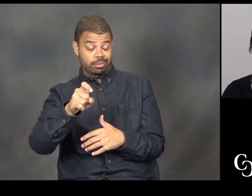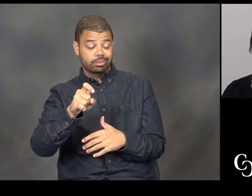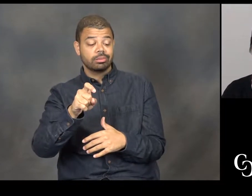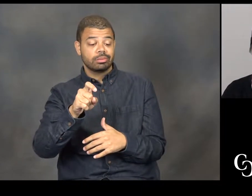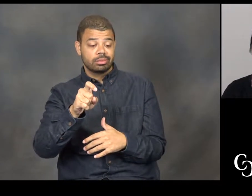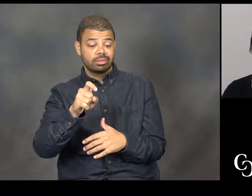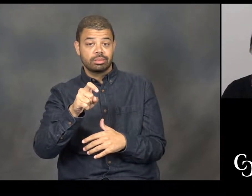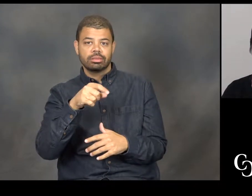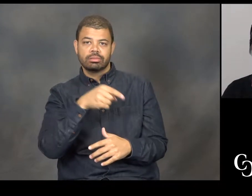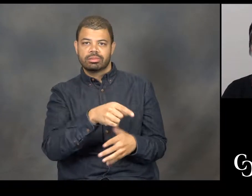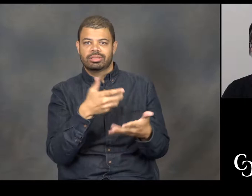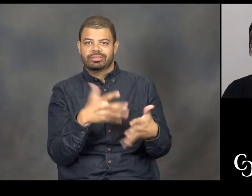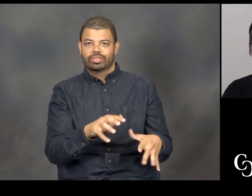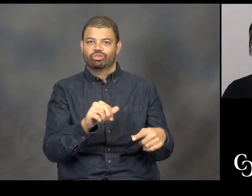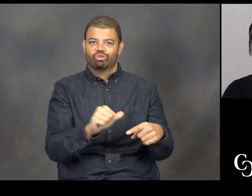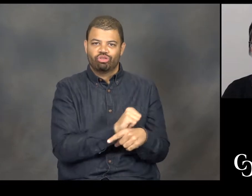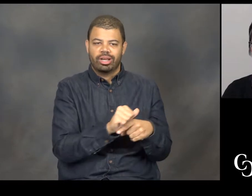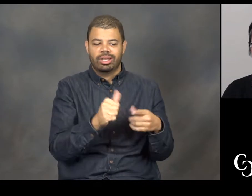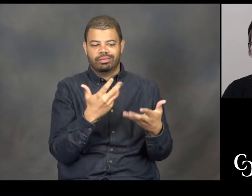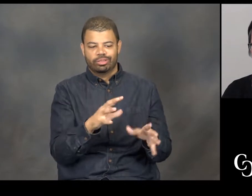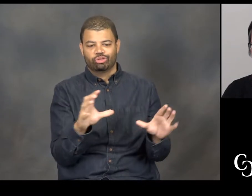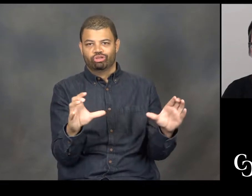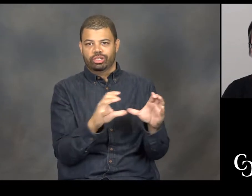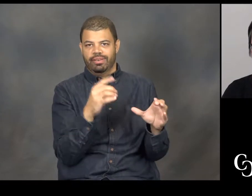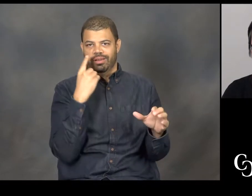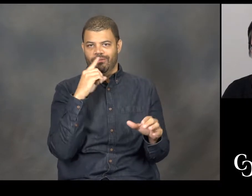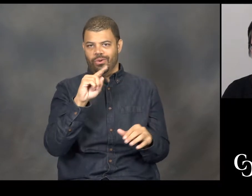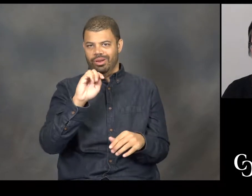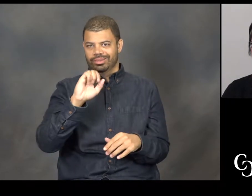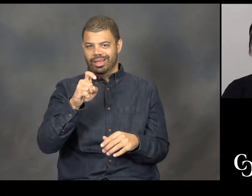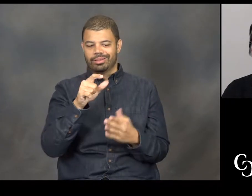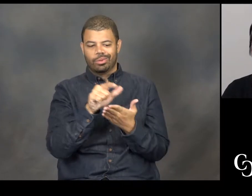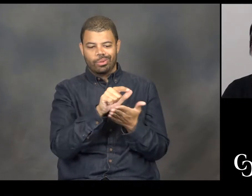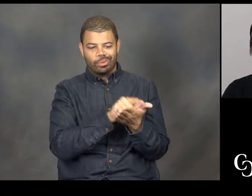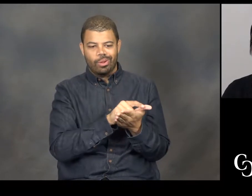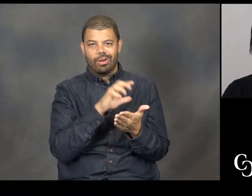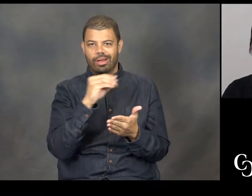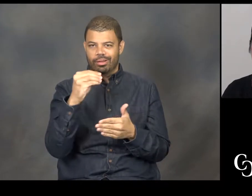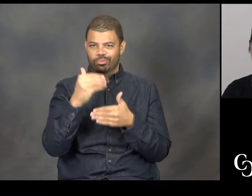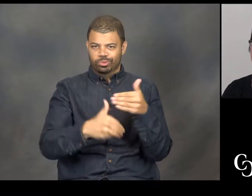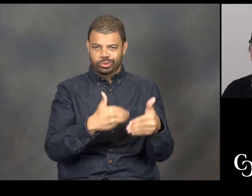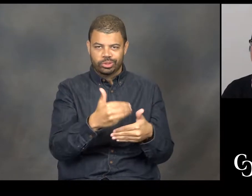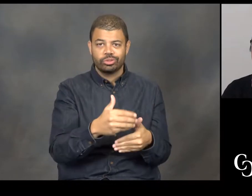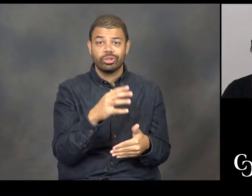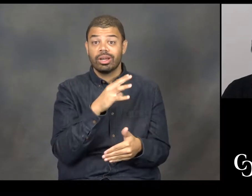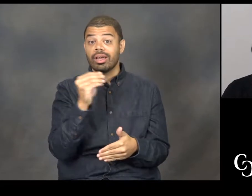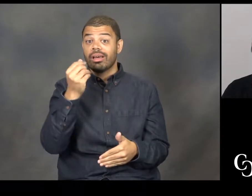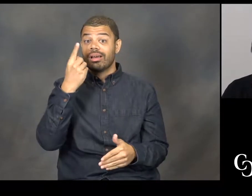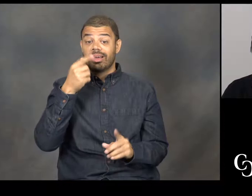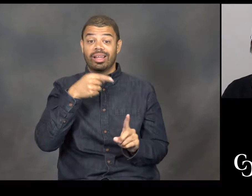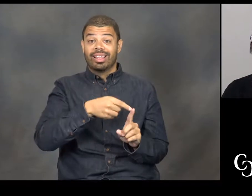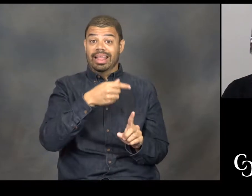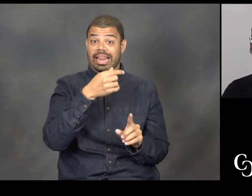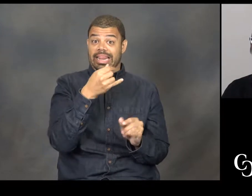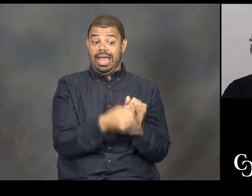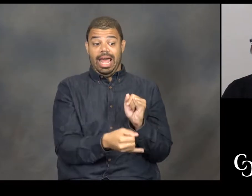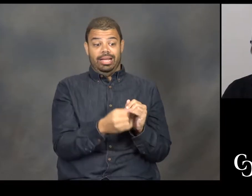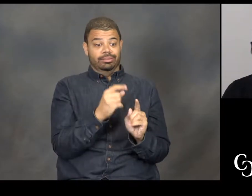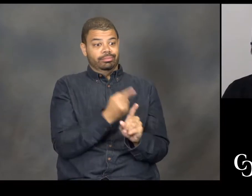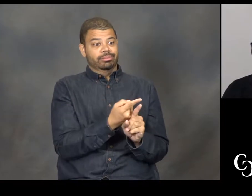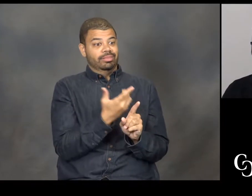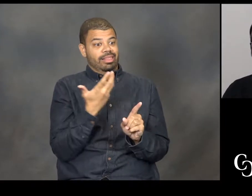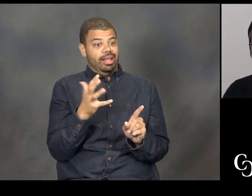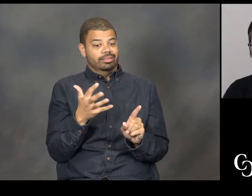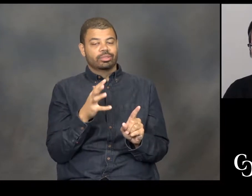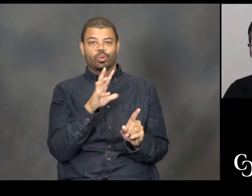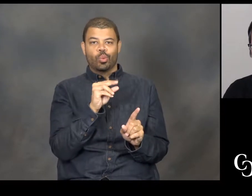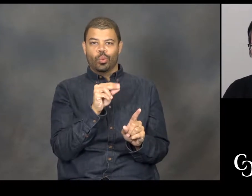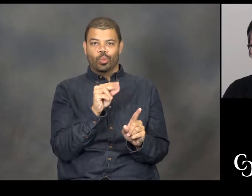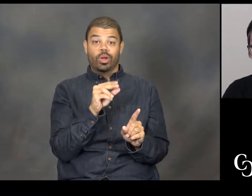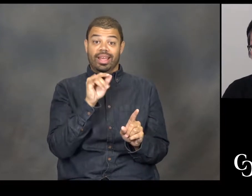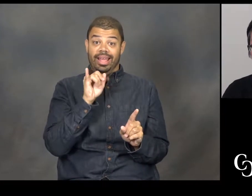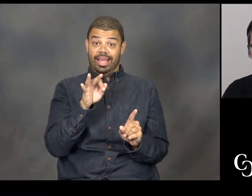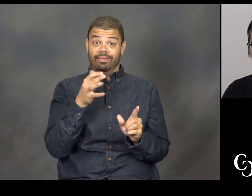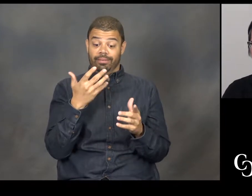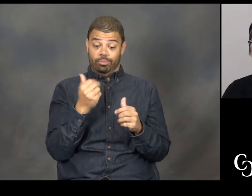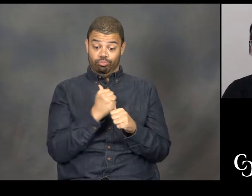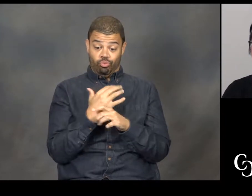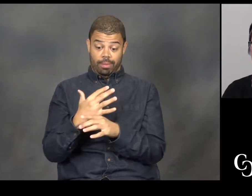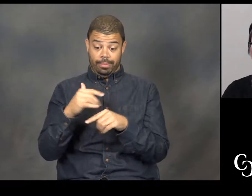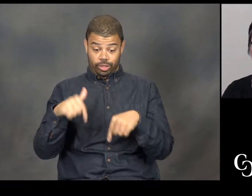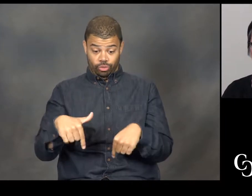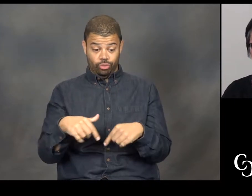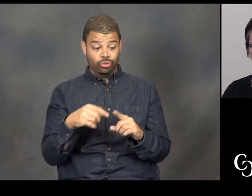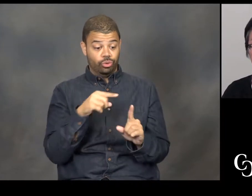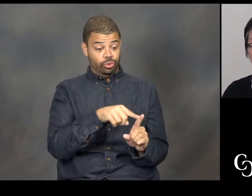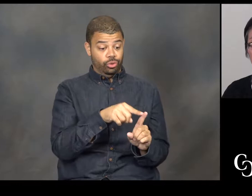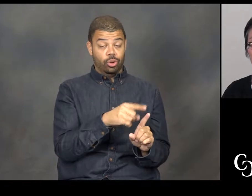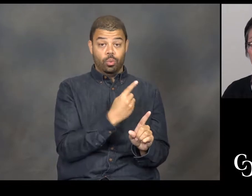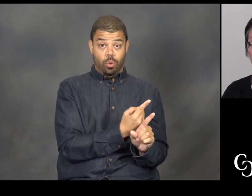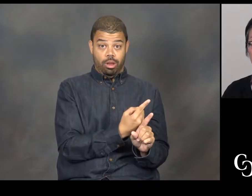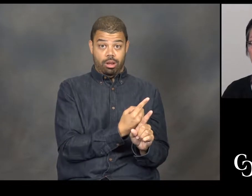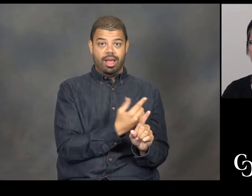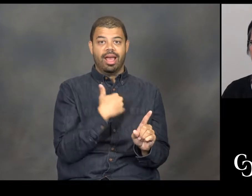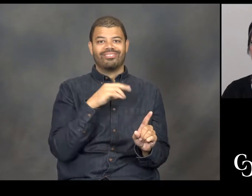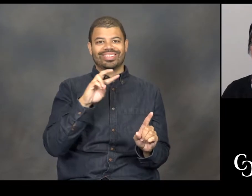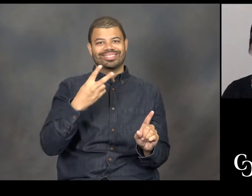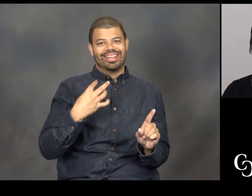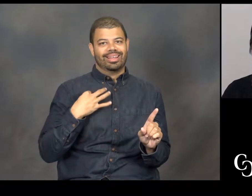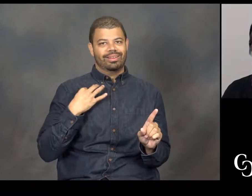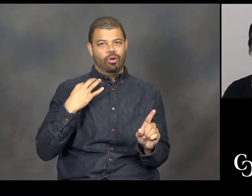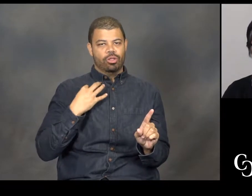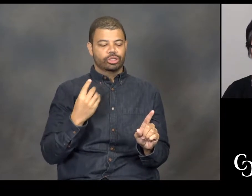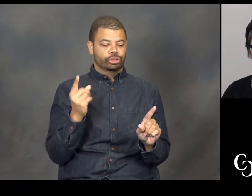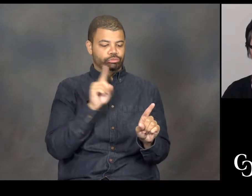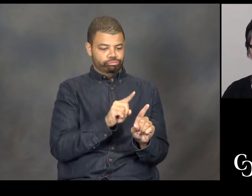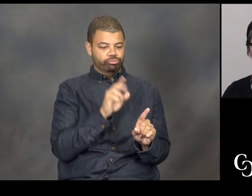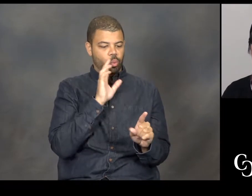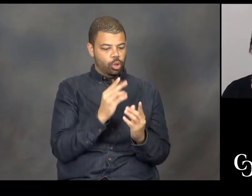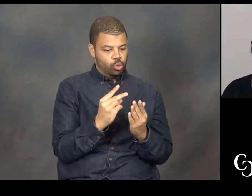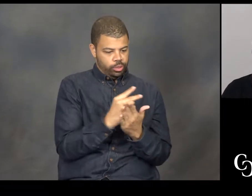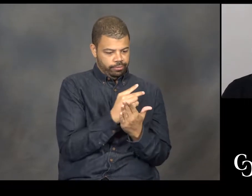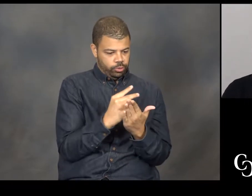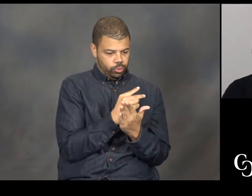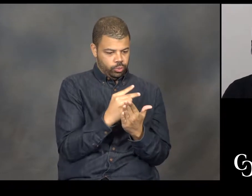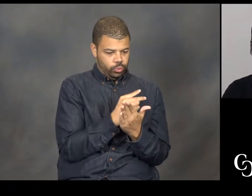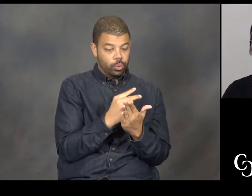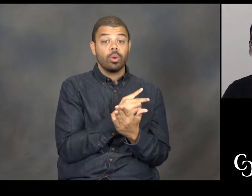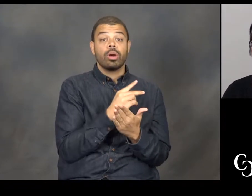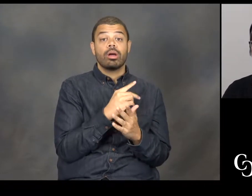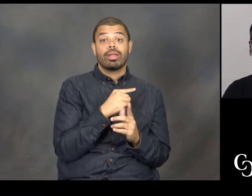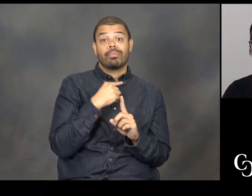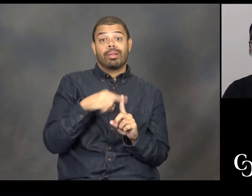The program is powered by volunteers.